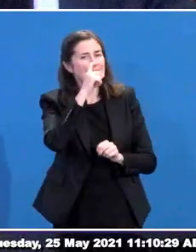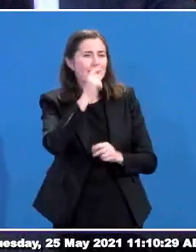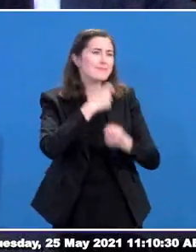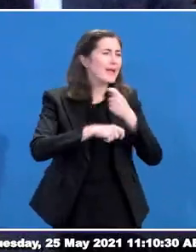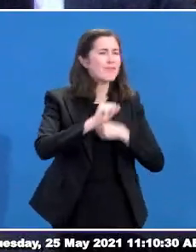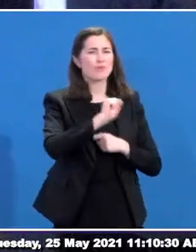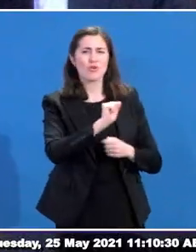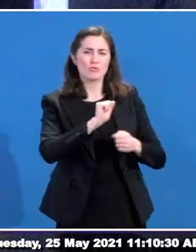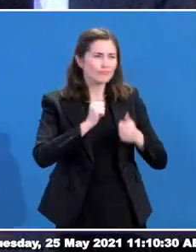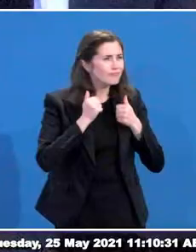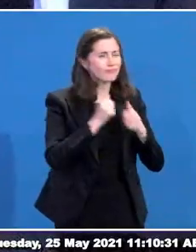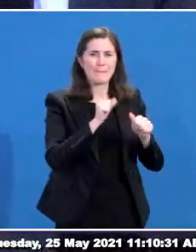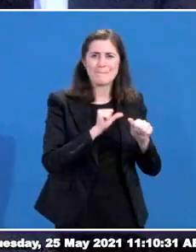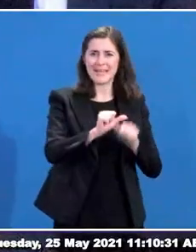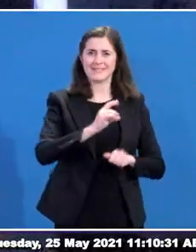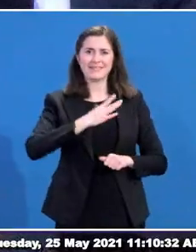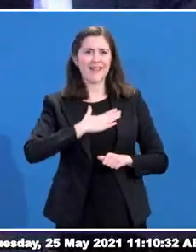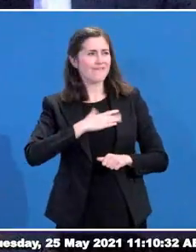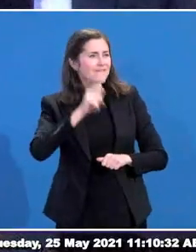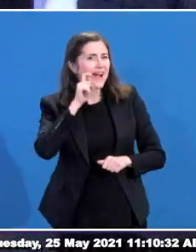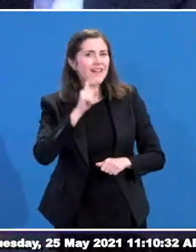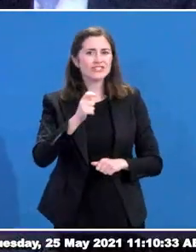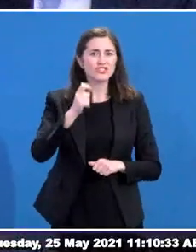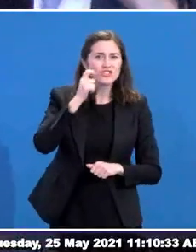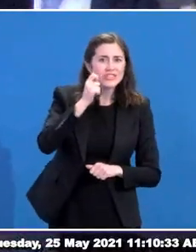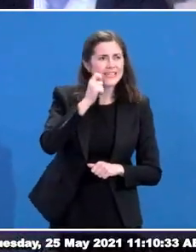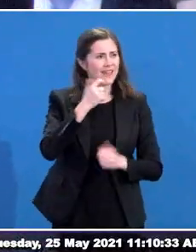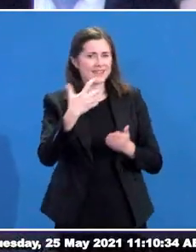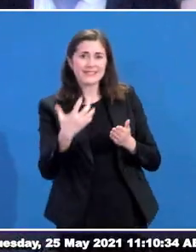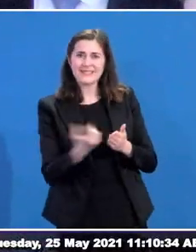who with her own safe, caring and fulfilling home life.